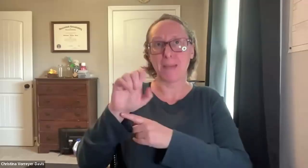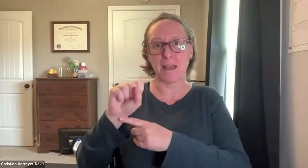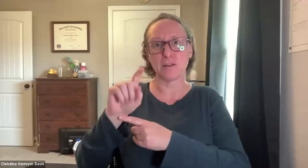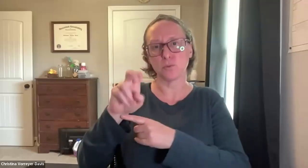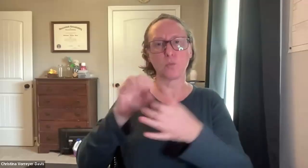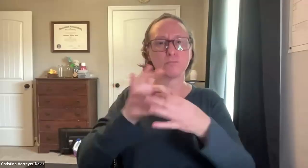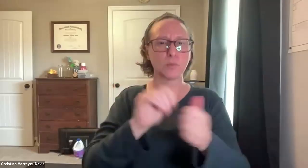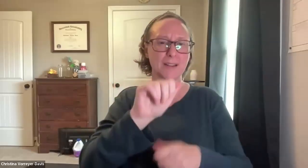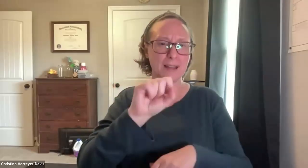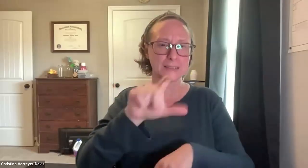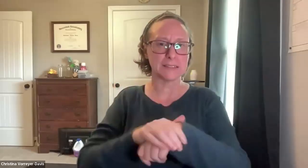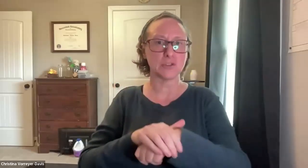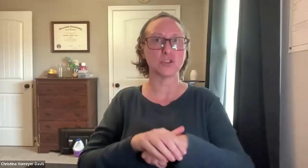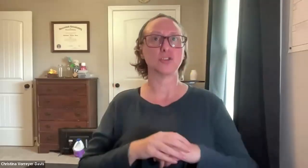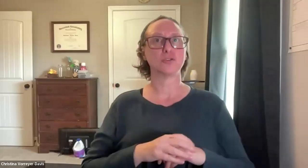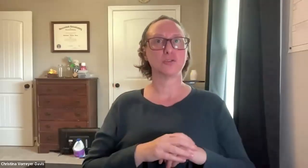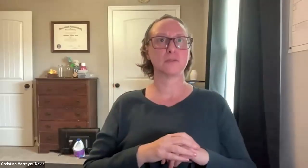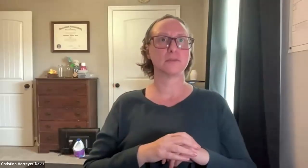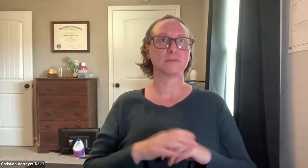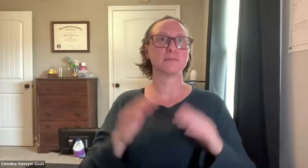That's for ASL and English.